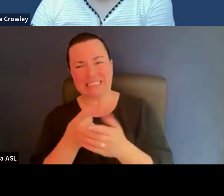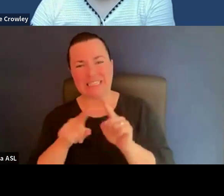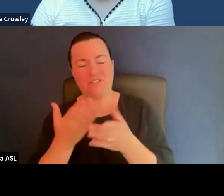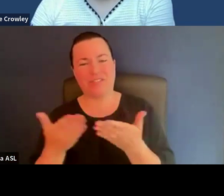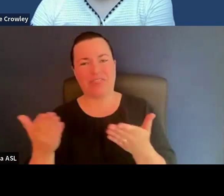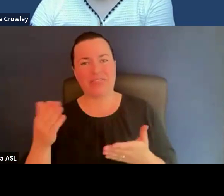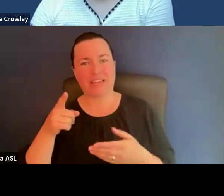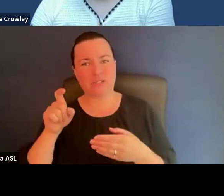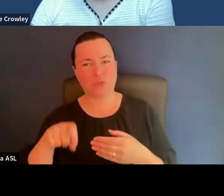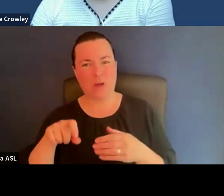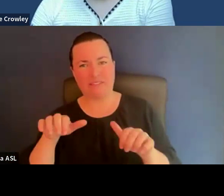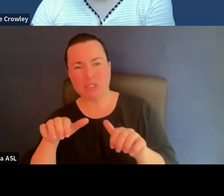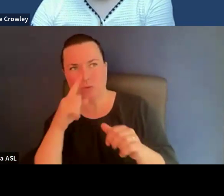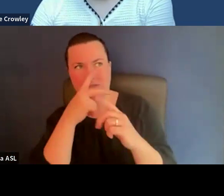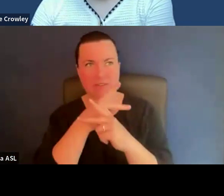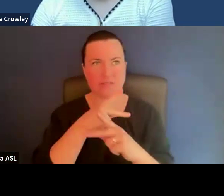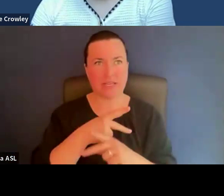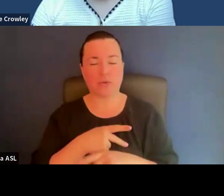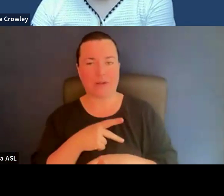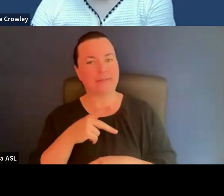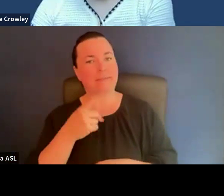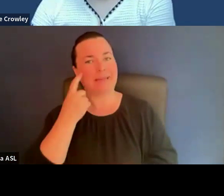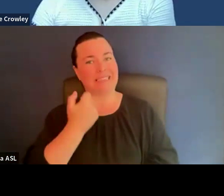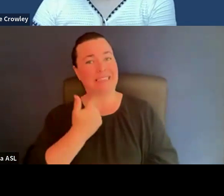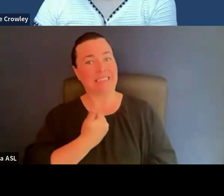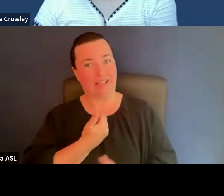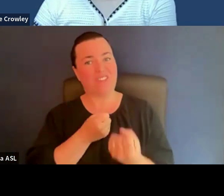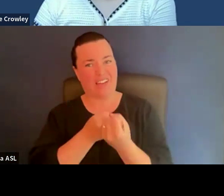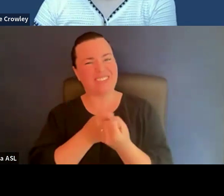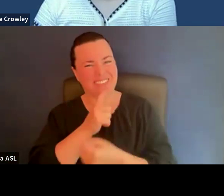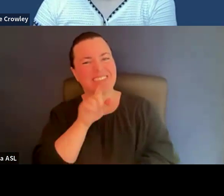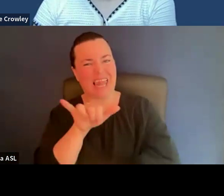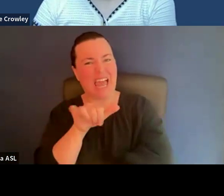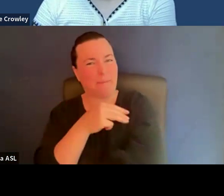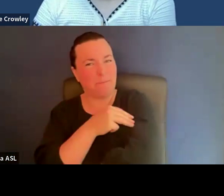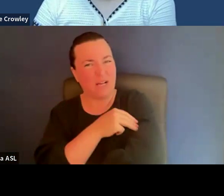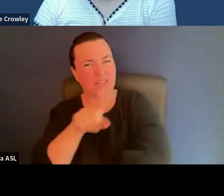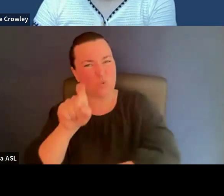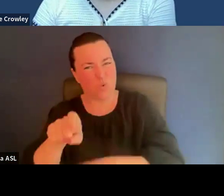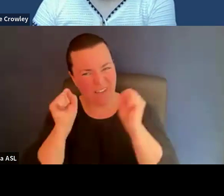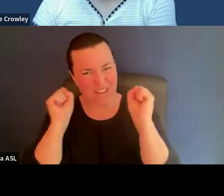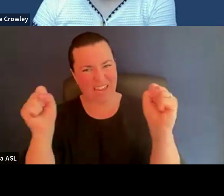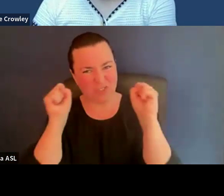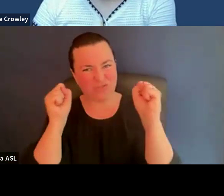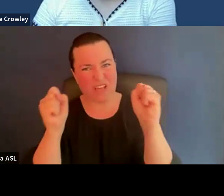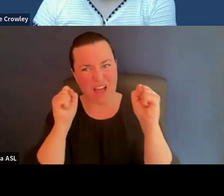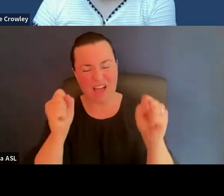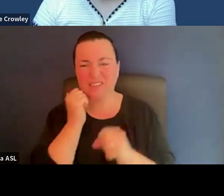that is self-advocacy to me, because it's never a one and done unfortunately.